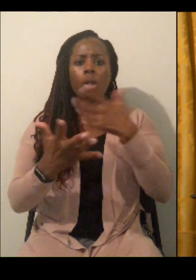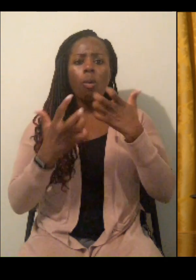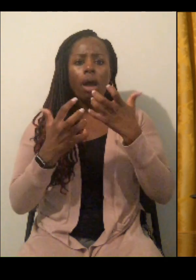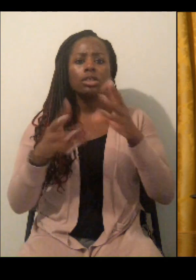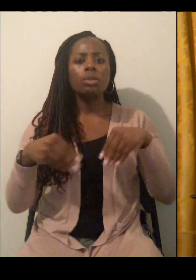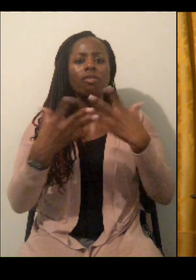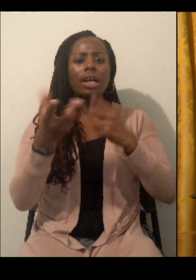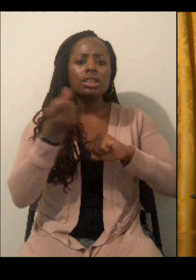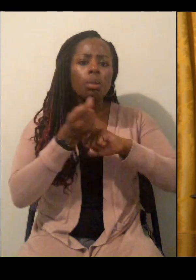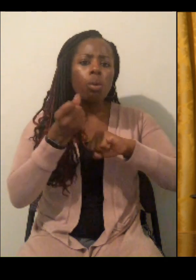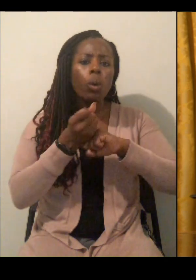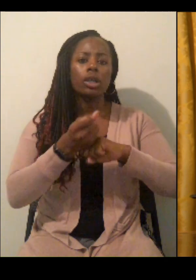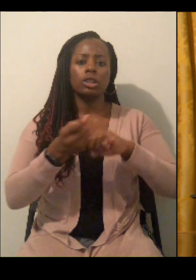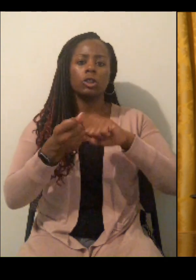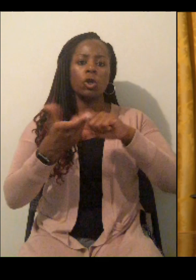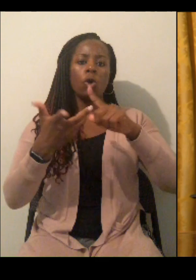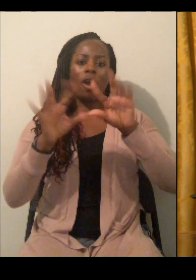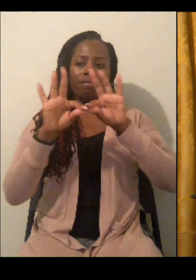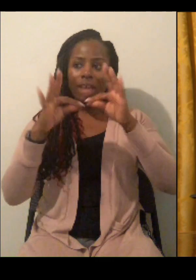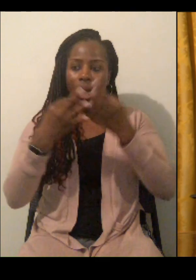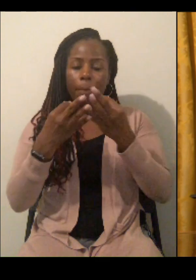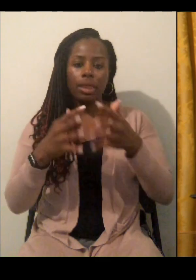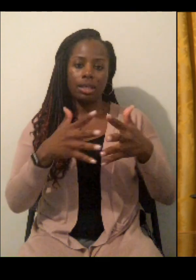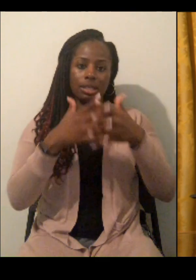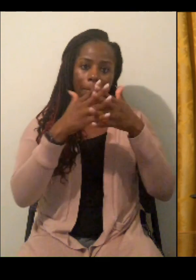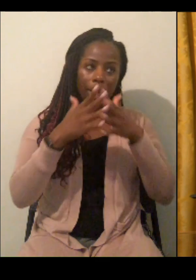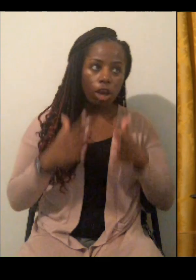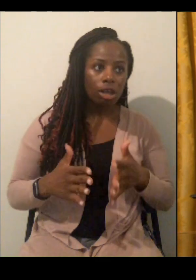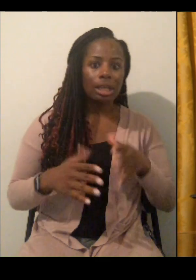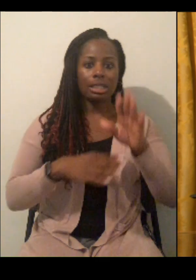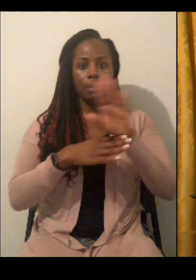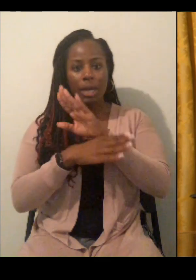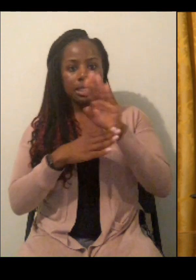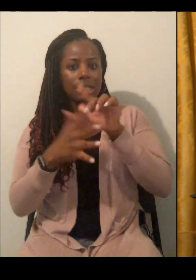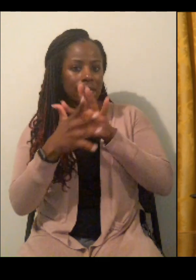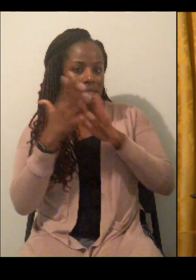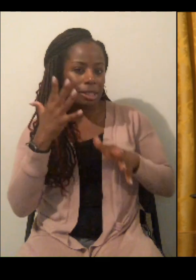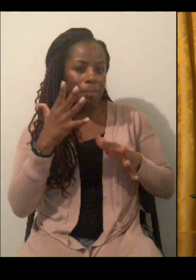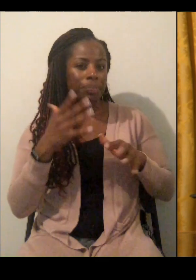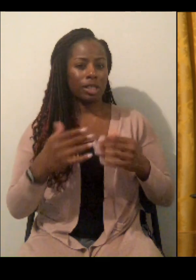the following additional actions I am instructing the Small Business